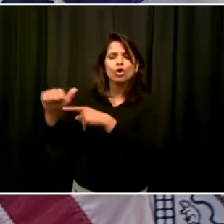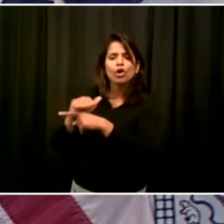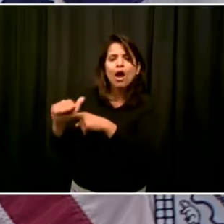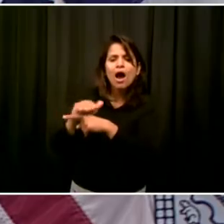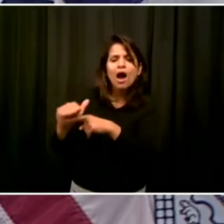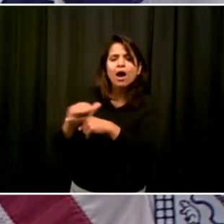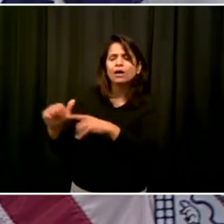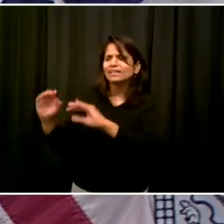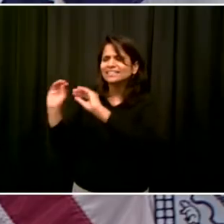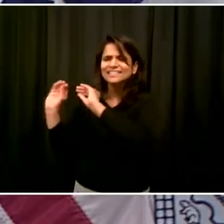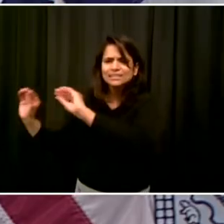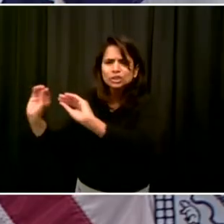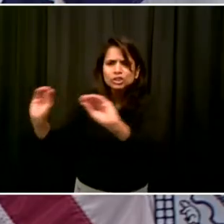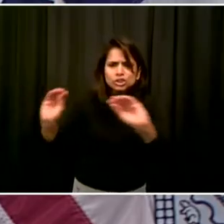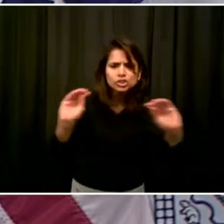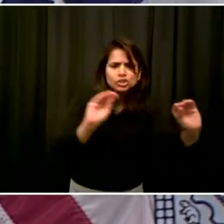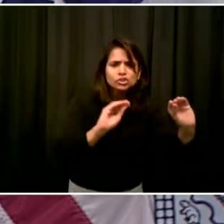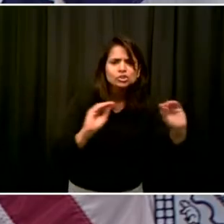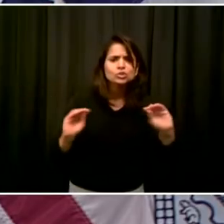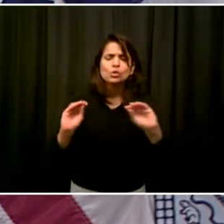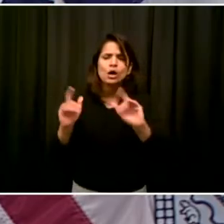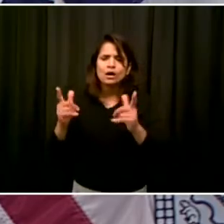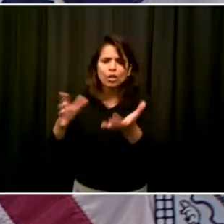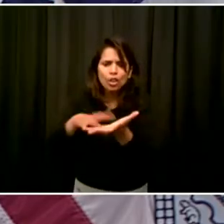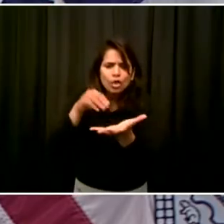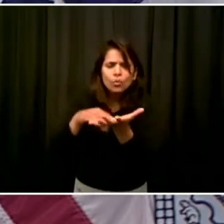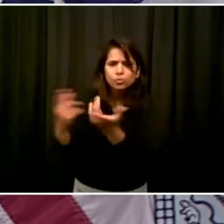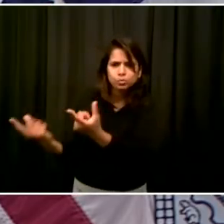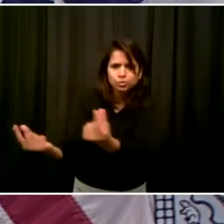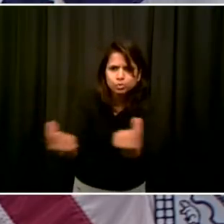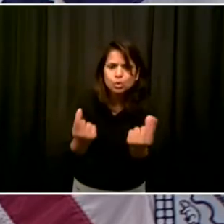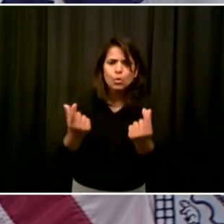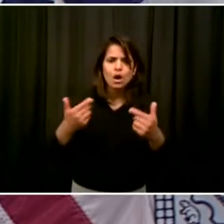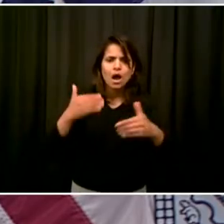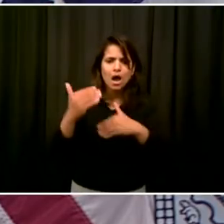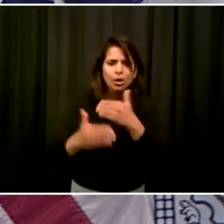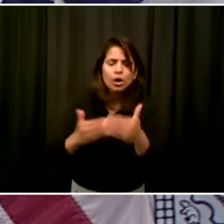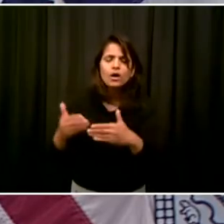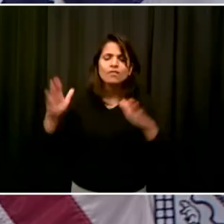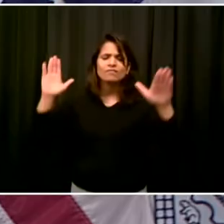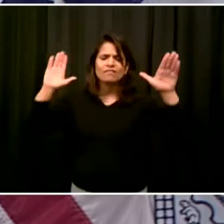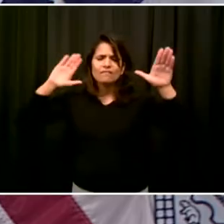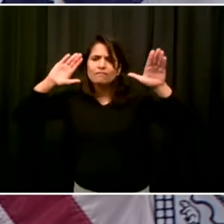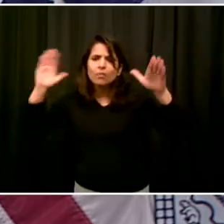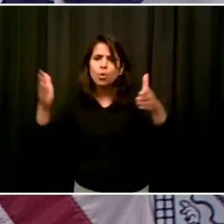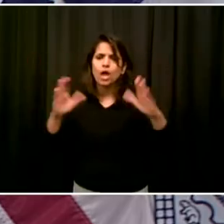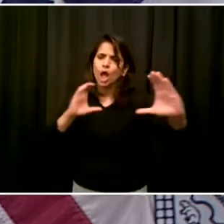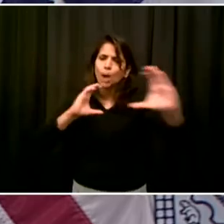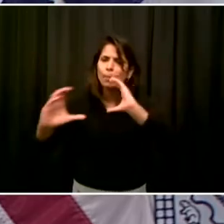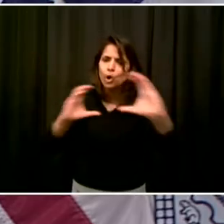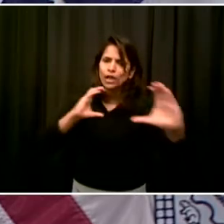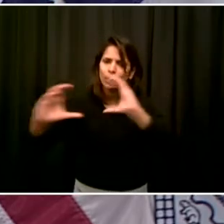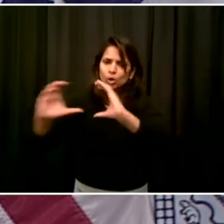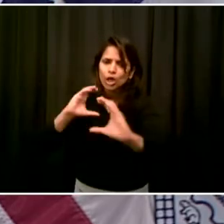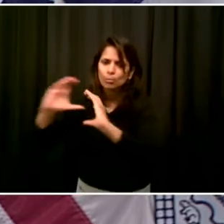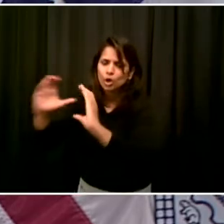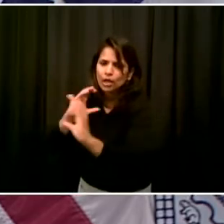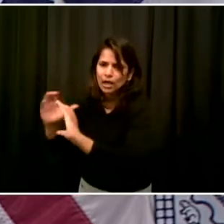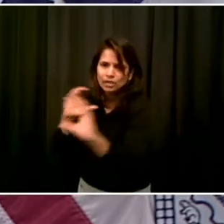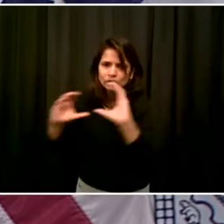FIOFCE RSWL ILBE TRAINED BY THE DOE. THERE WI LL BE A HEAVY FOCUS ON JUSTICE AND SOCAIL NDA EMOTIONAL LEARNING.